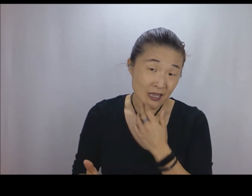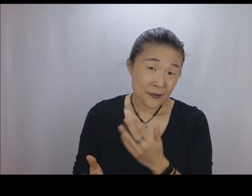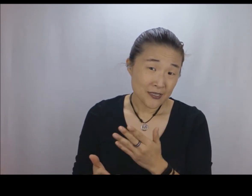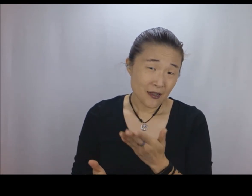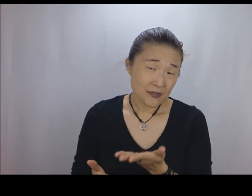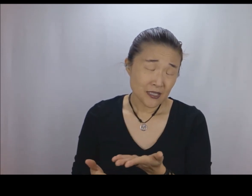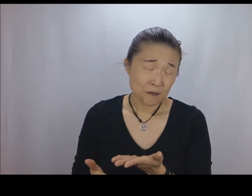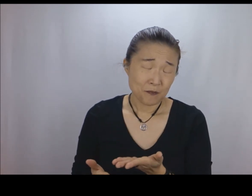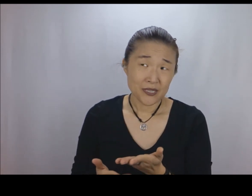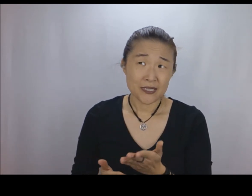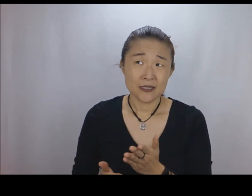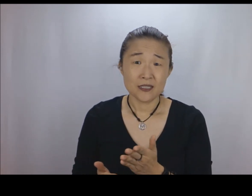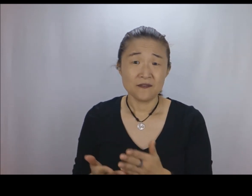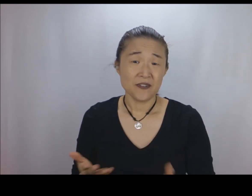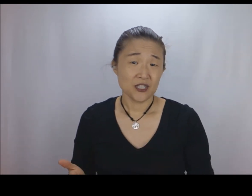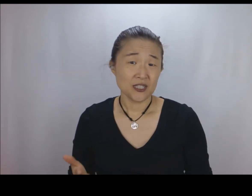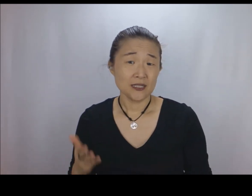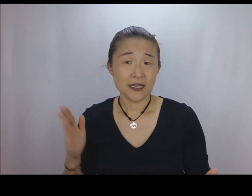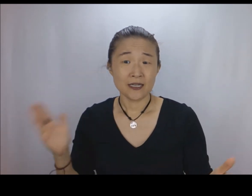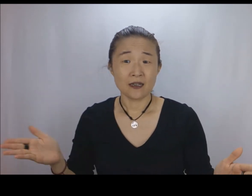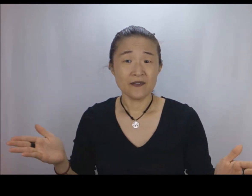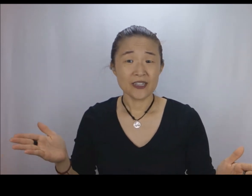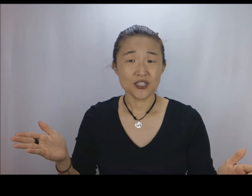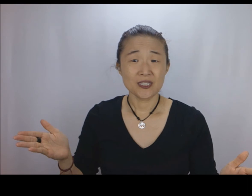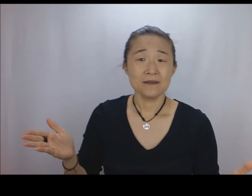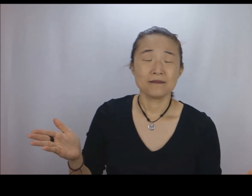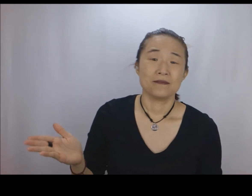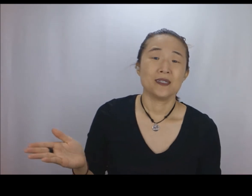And the library's also split into fiction and nonfiction,